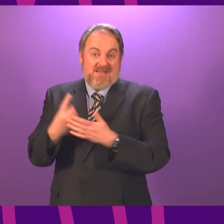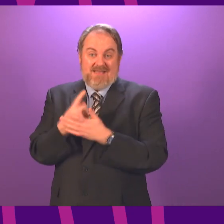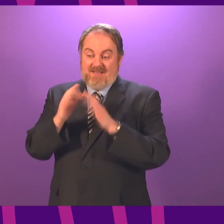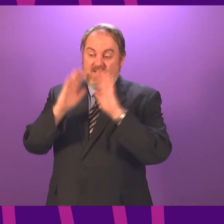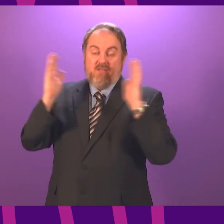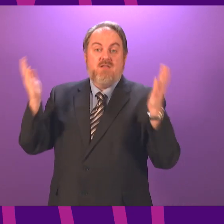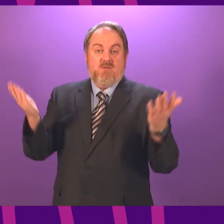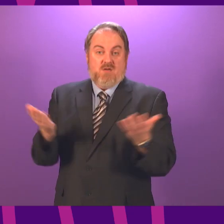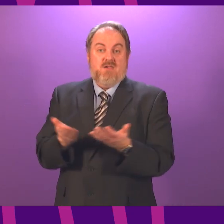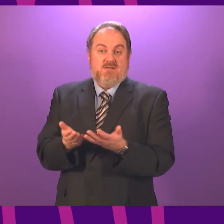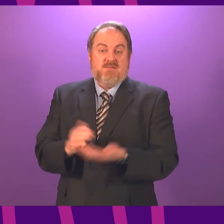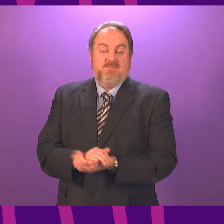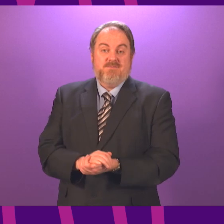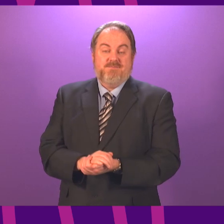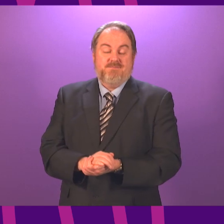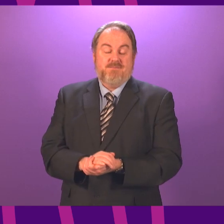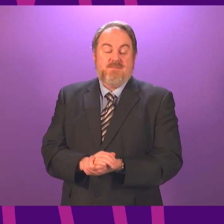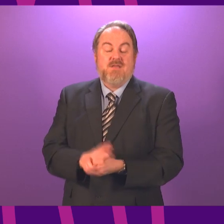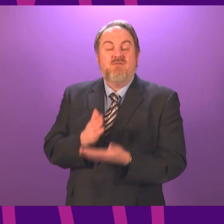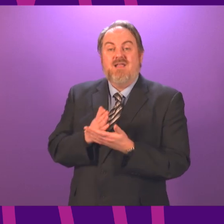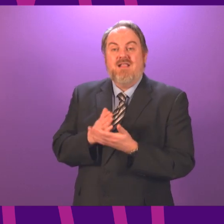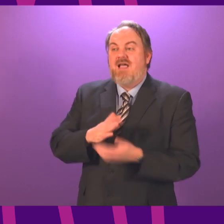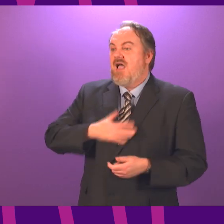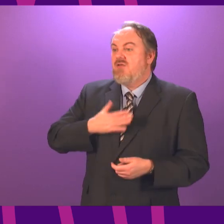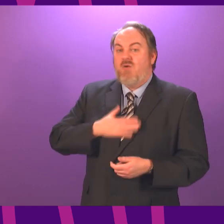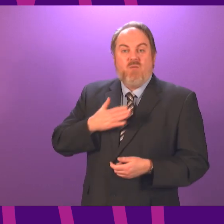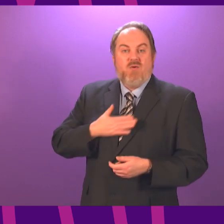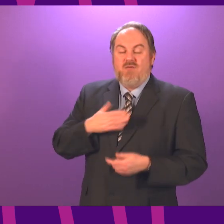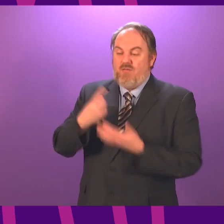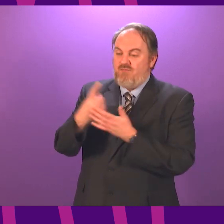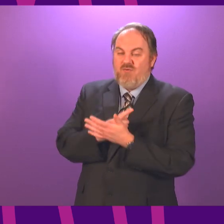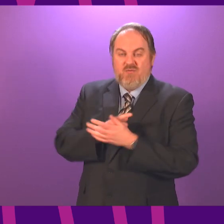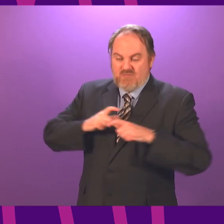I want none of these measures to be in place for a moment longer than is necessary but,